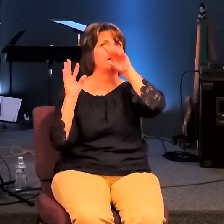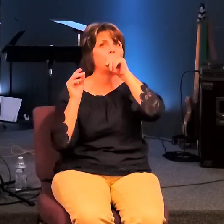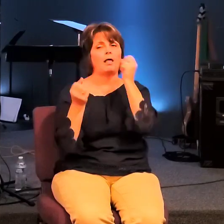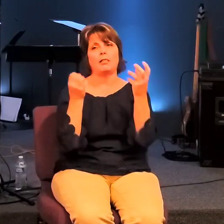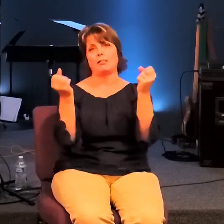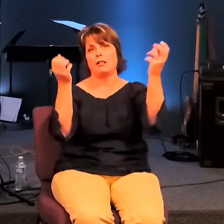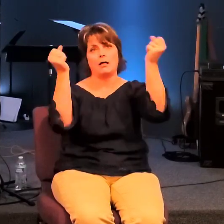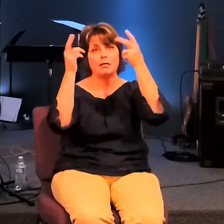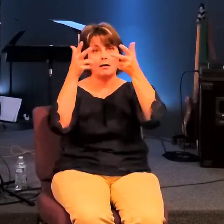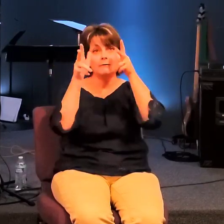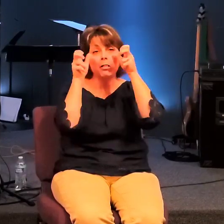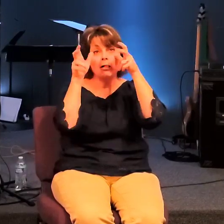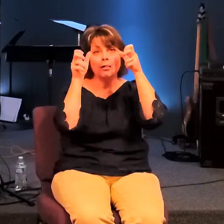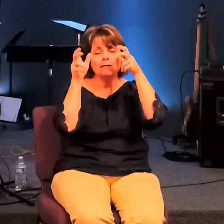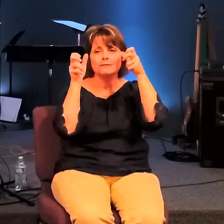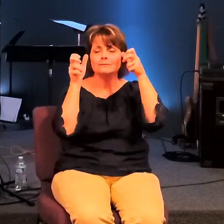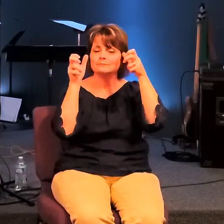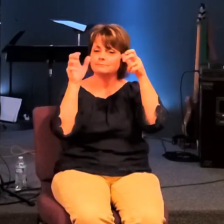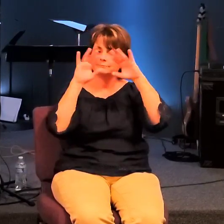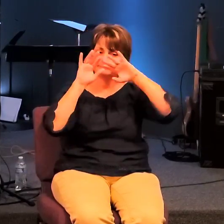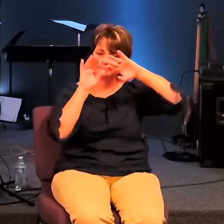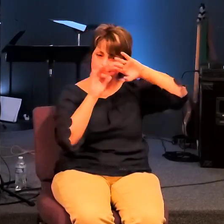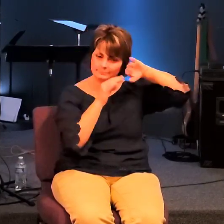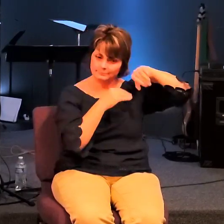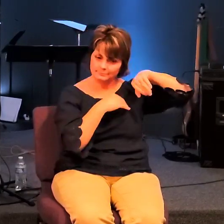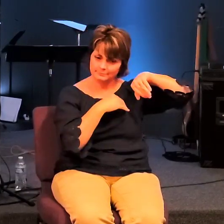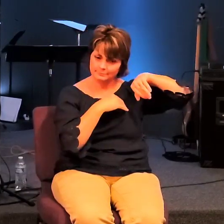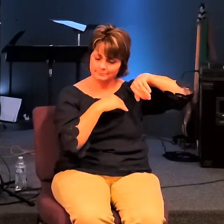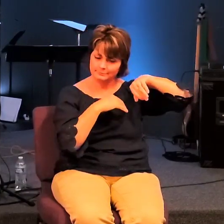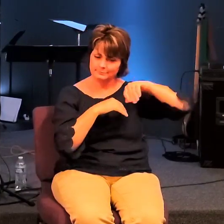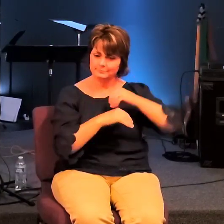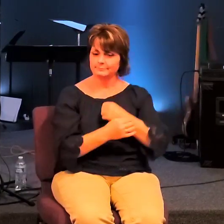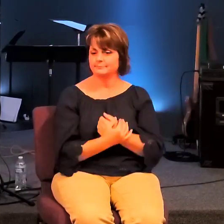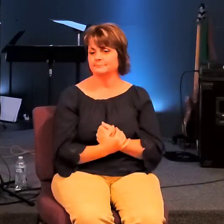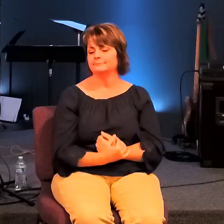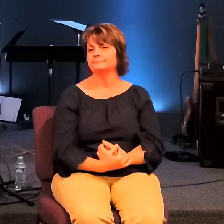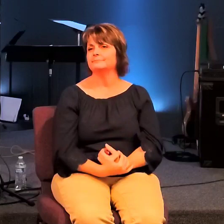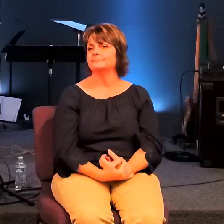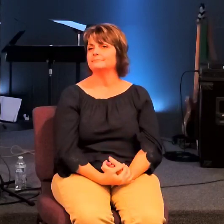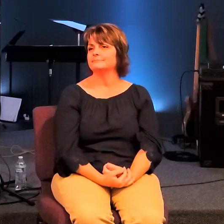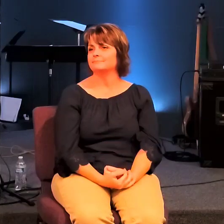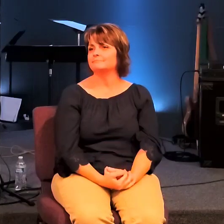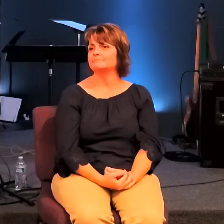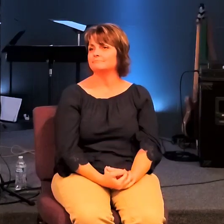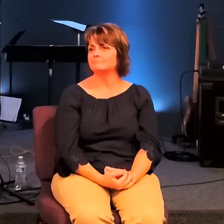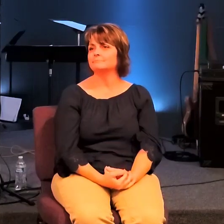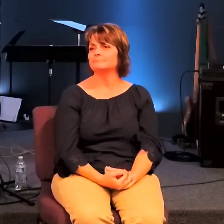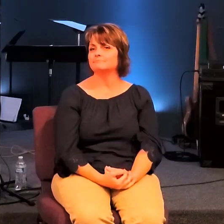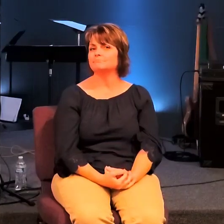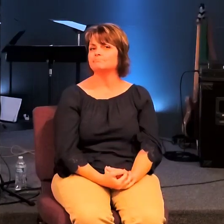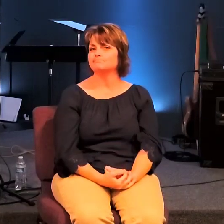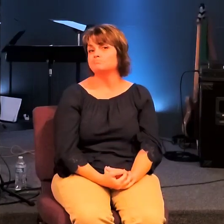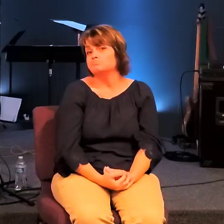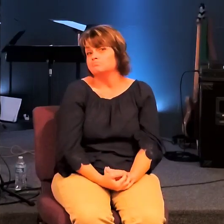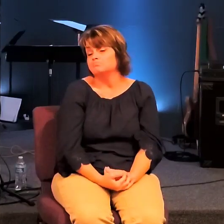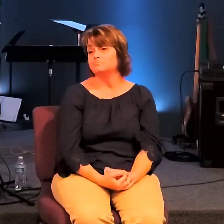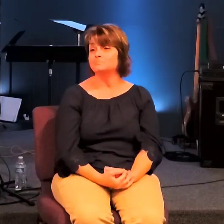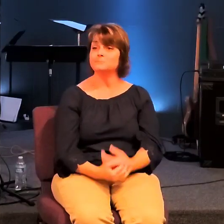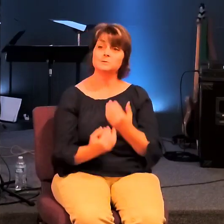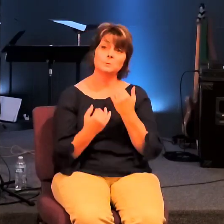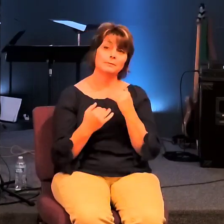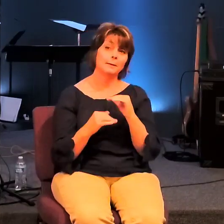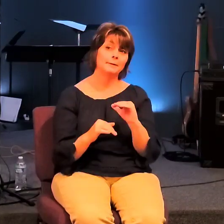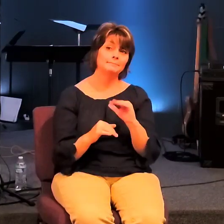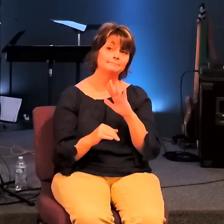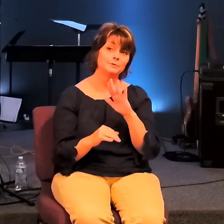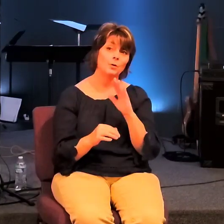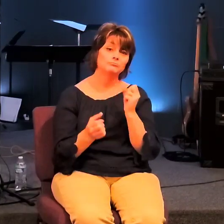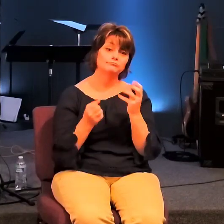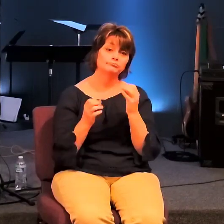as opposed to just allowing ourselves to be quiet so limit the words sometimes number